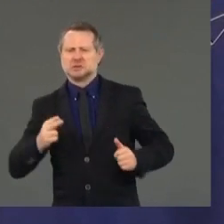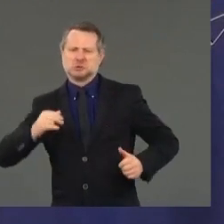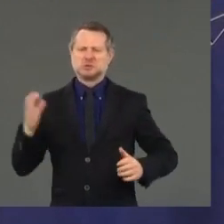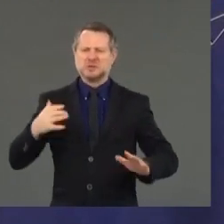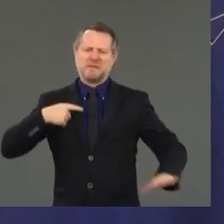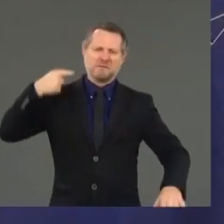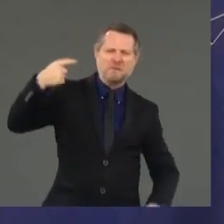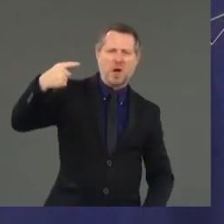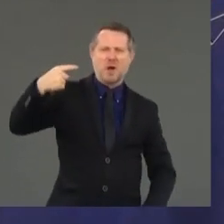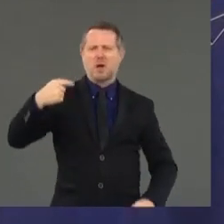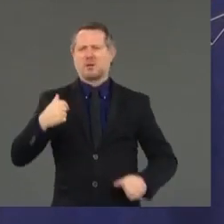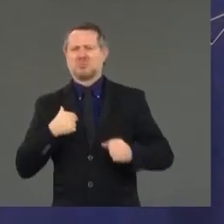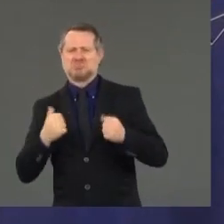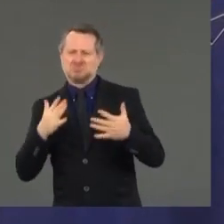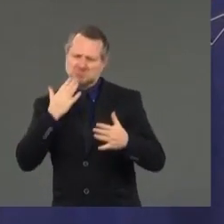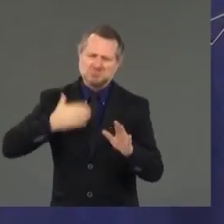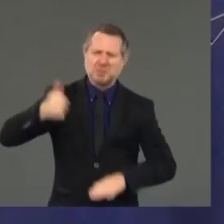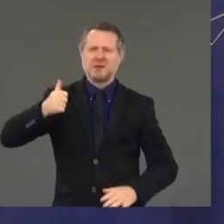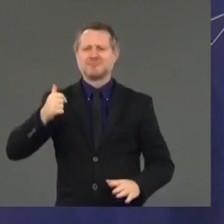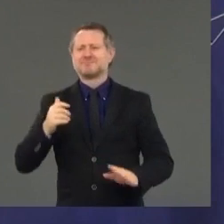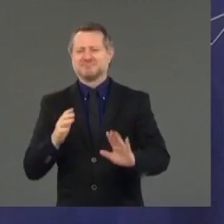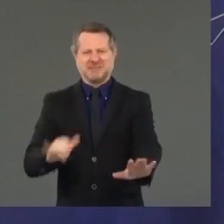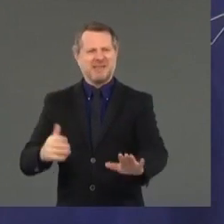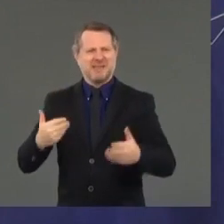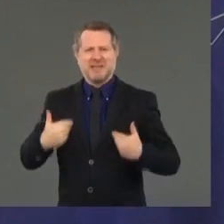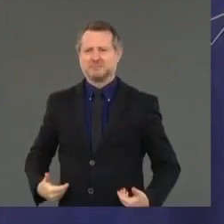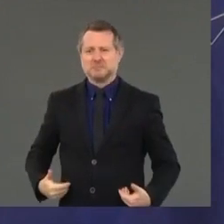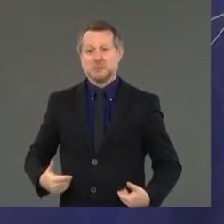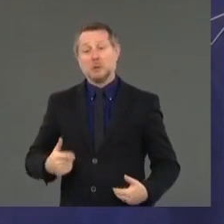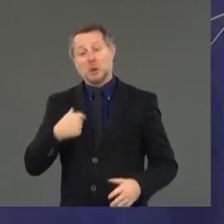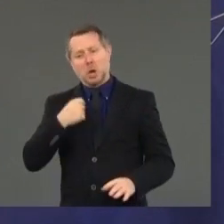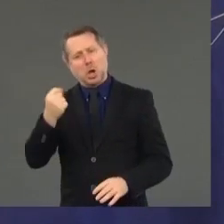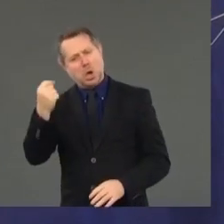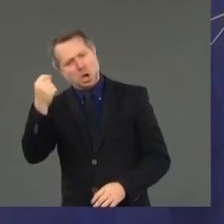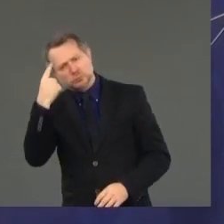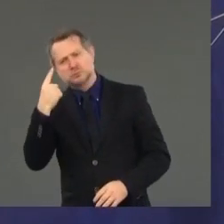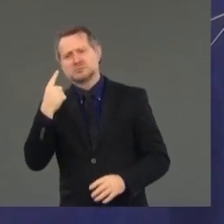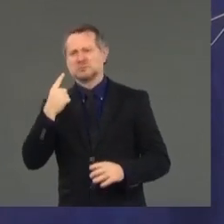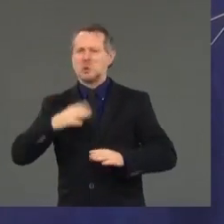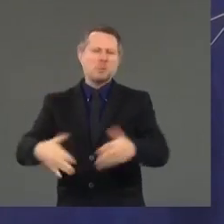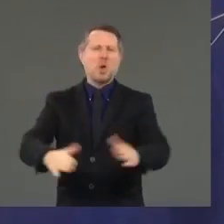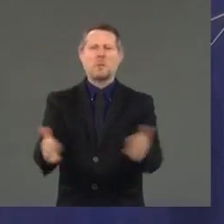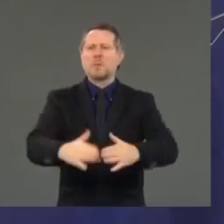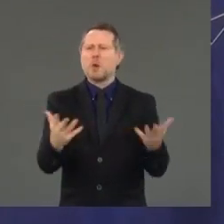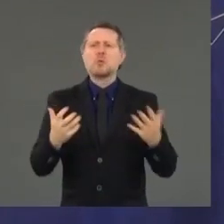I'M AGGRESSIVE, I WANT NEW YORK